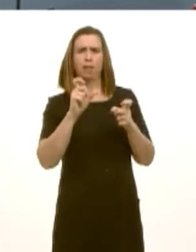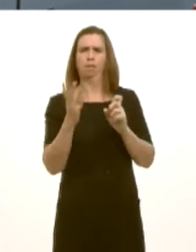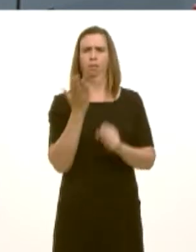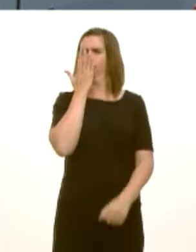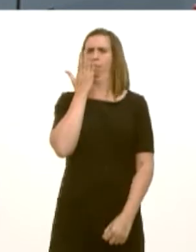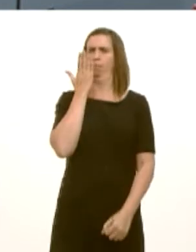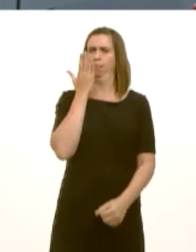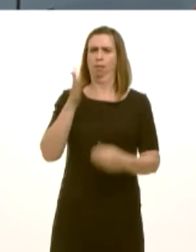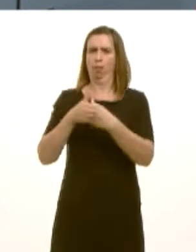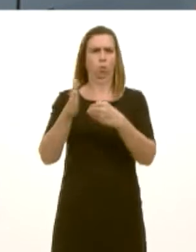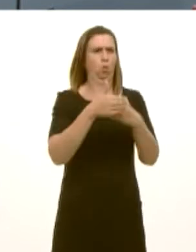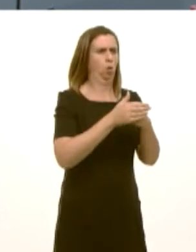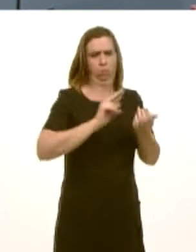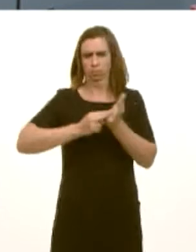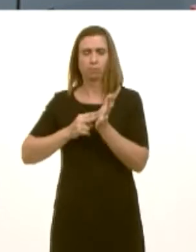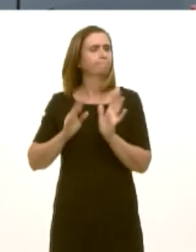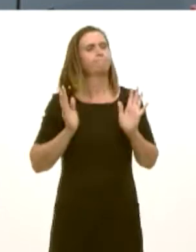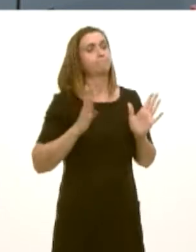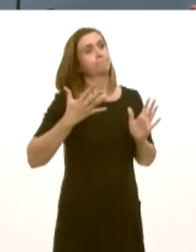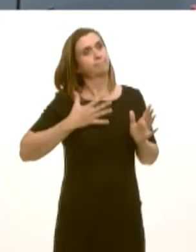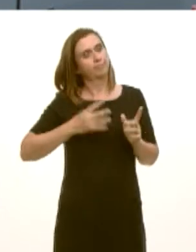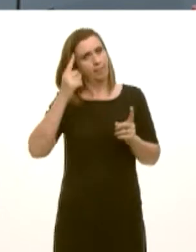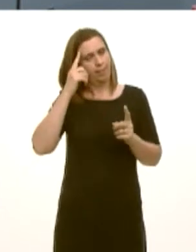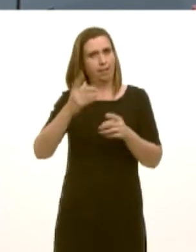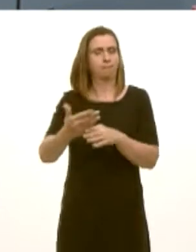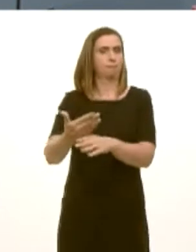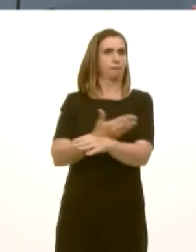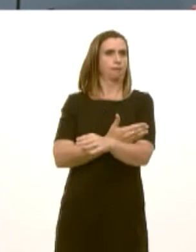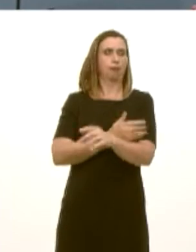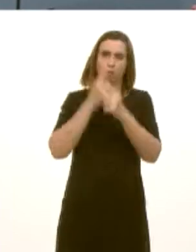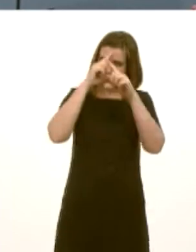you make sure that thereís improved communication to all communities and businesses?